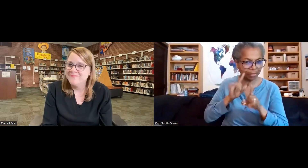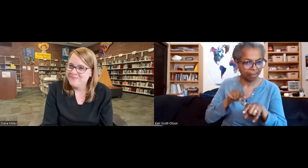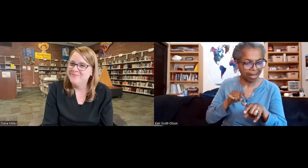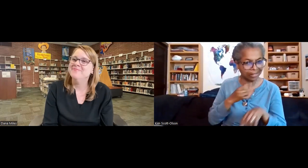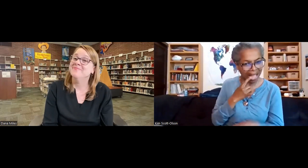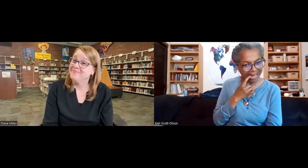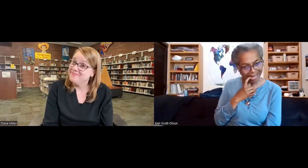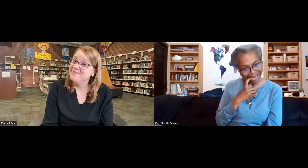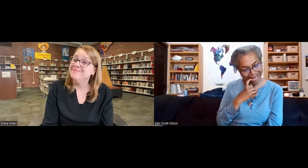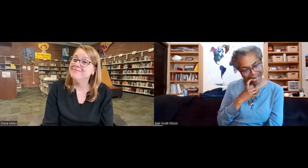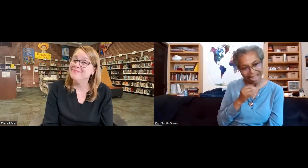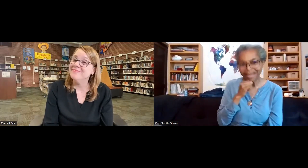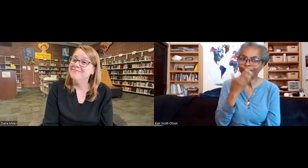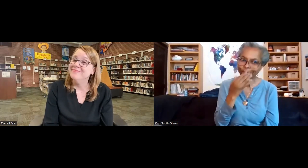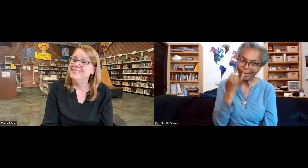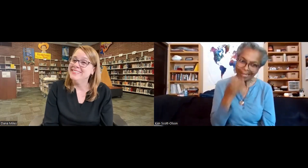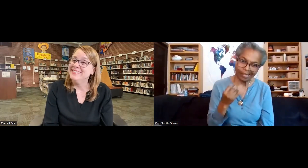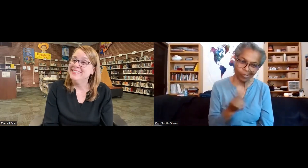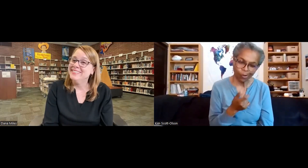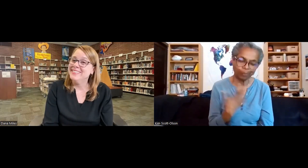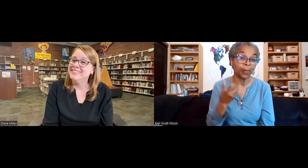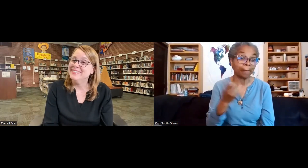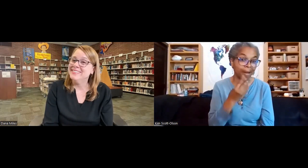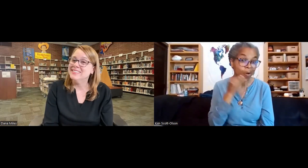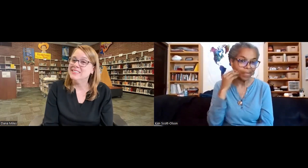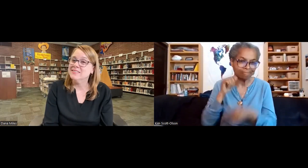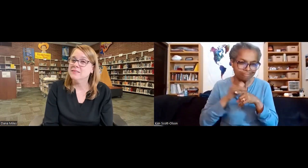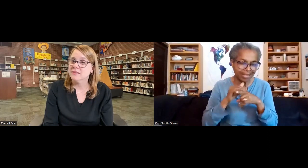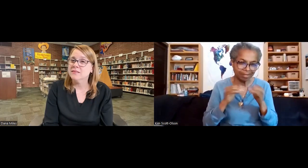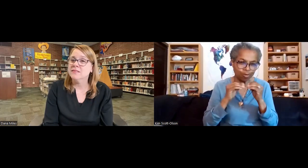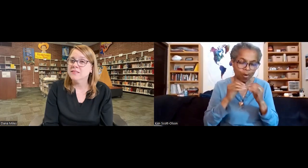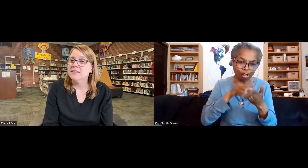Not the best idea, was it? So I went home and practiced more to learn the signs